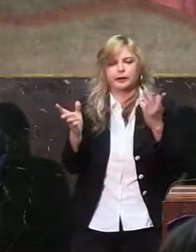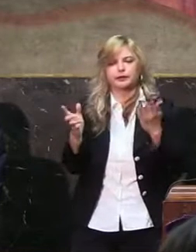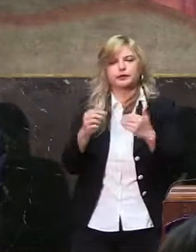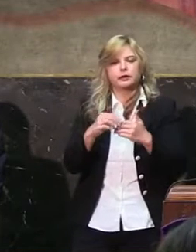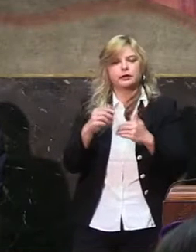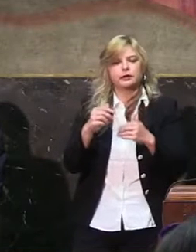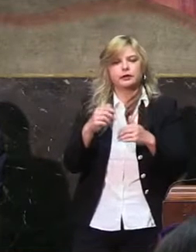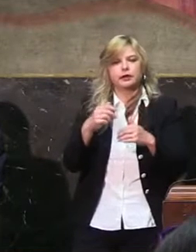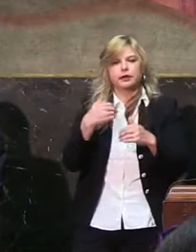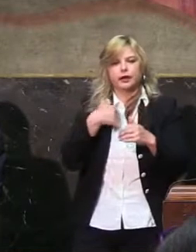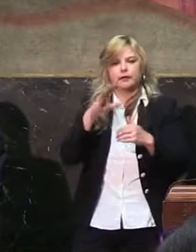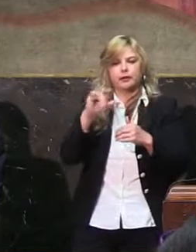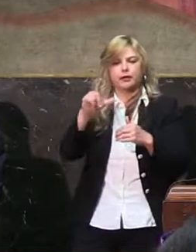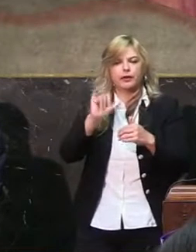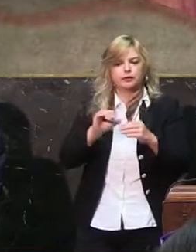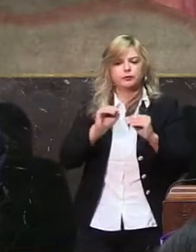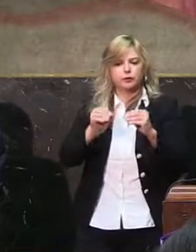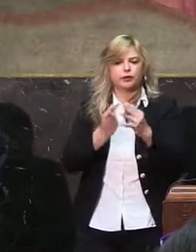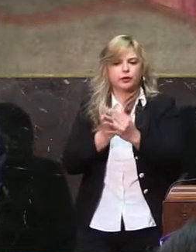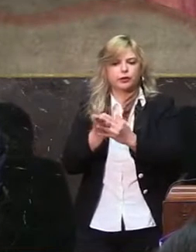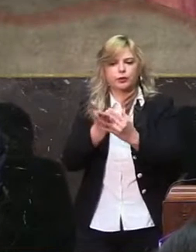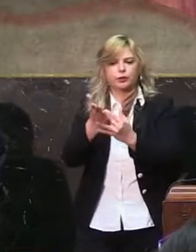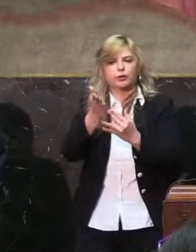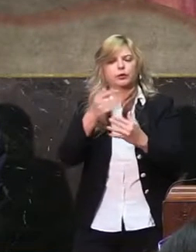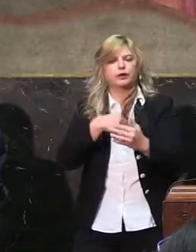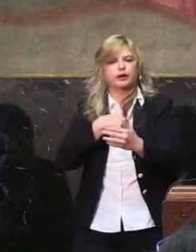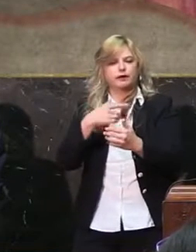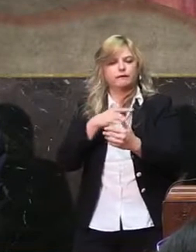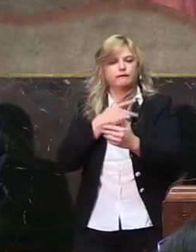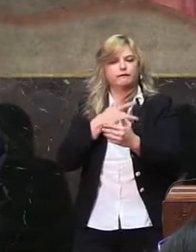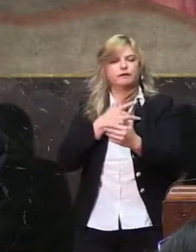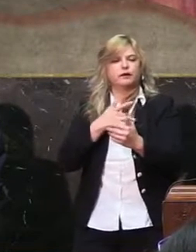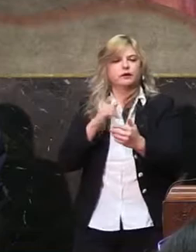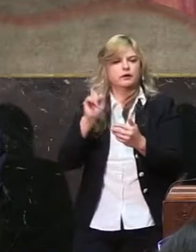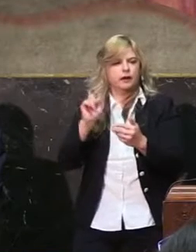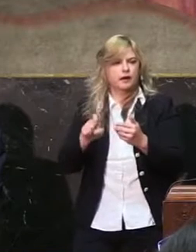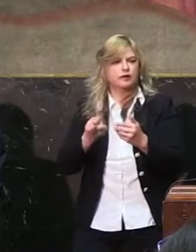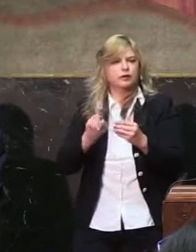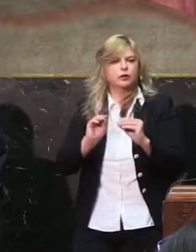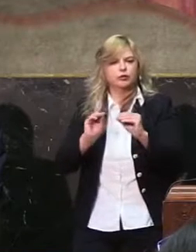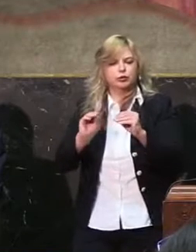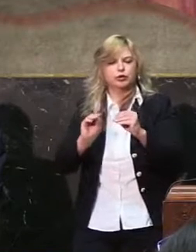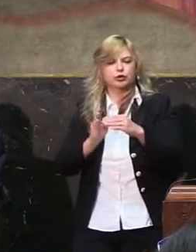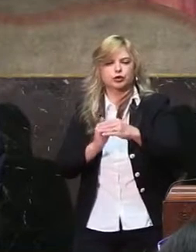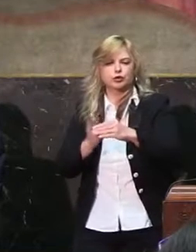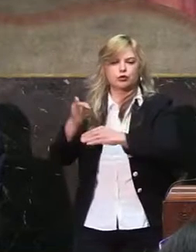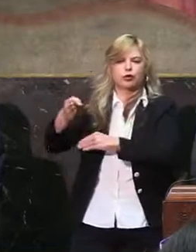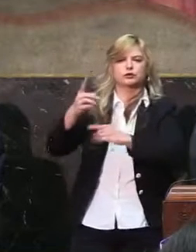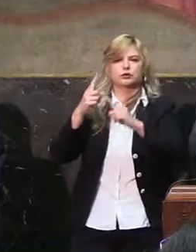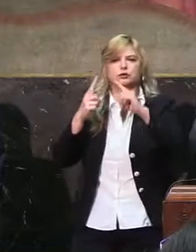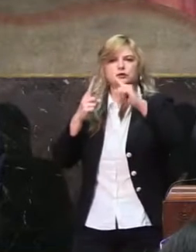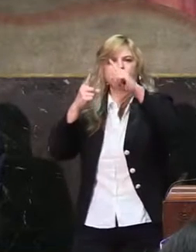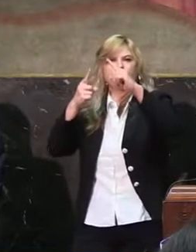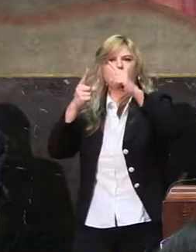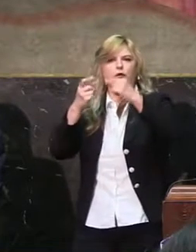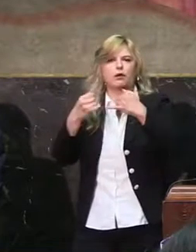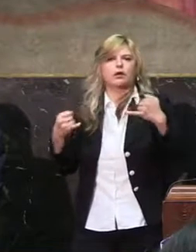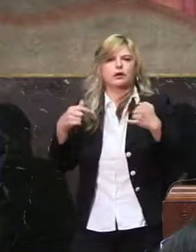is a bill that's moved through that I believe we have to push across the go line this year not just because I want to